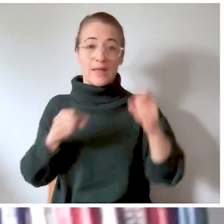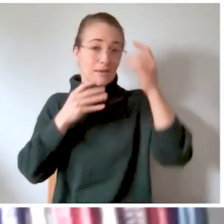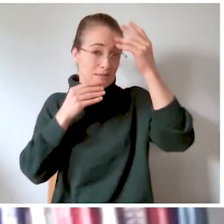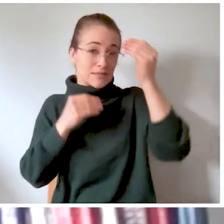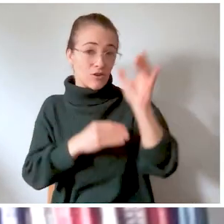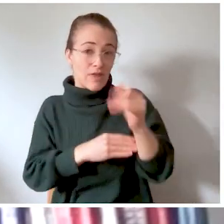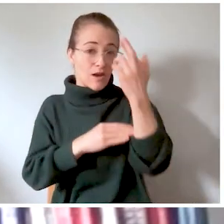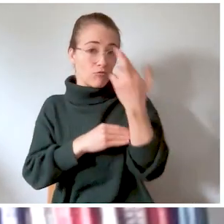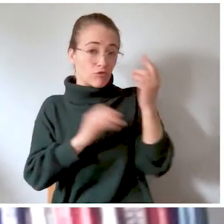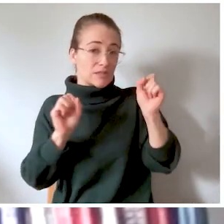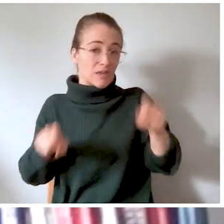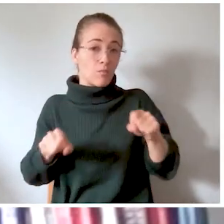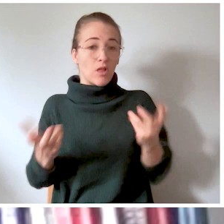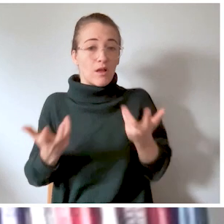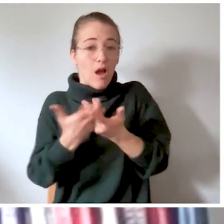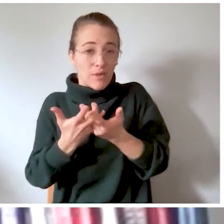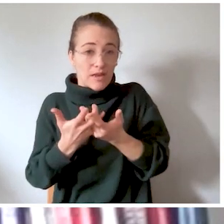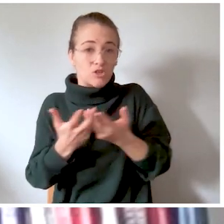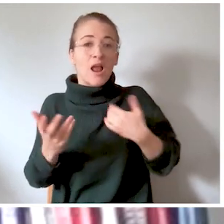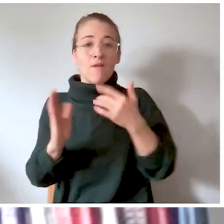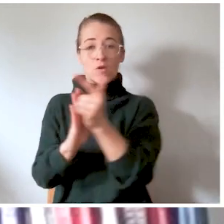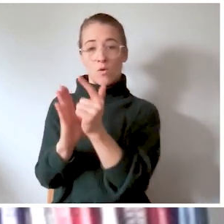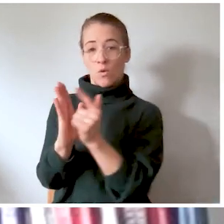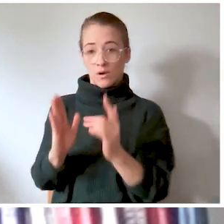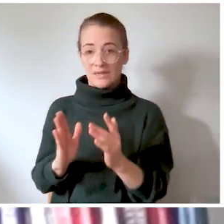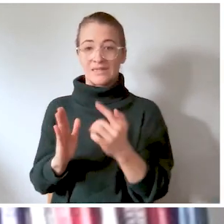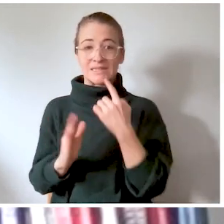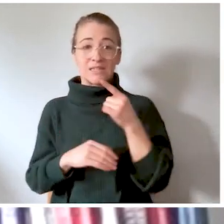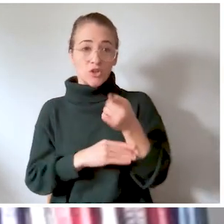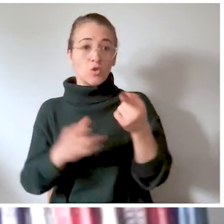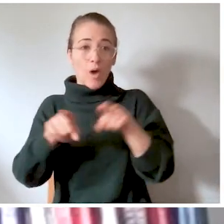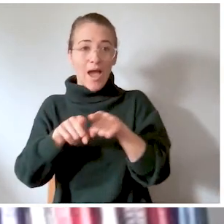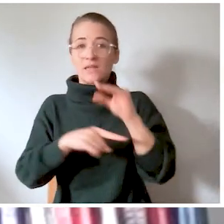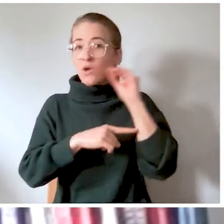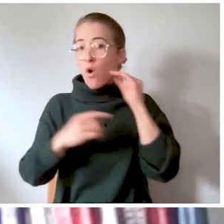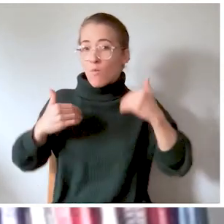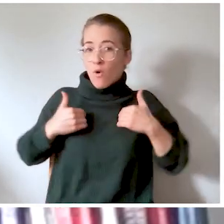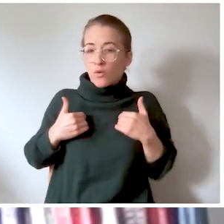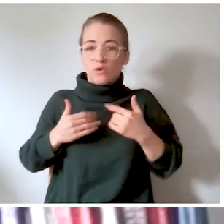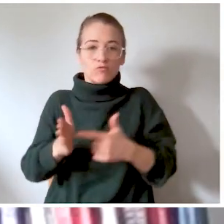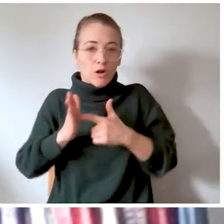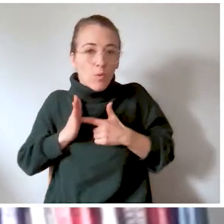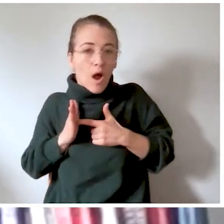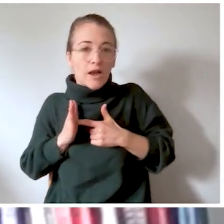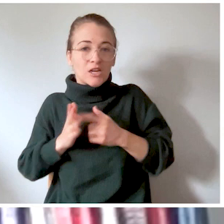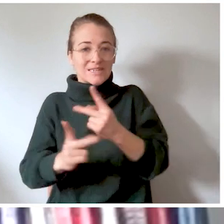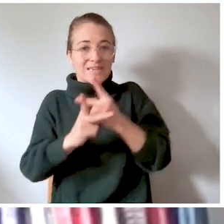a reasonable accommodation where there's an ordinance that says that you as a homeowner are required to keep the sidewalk